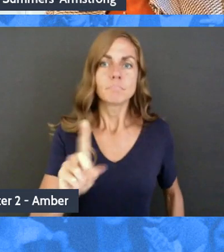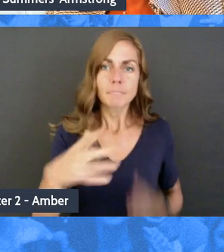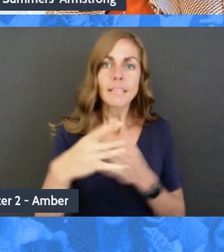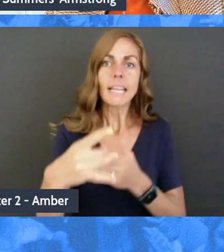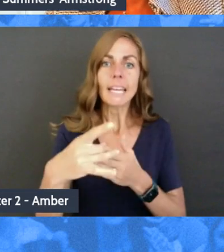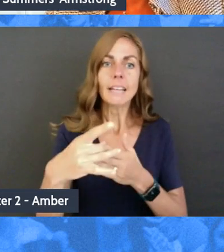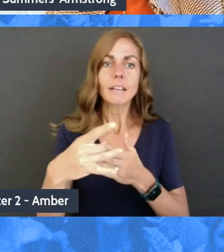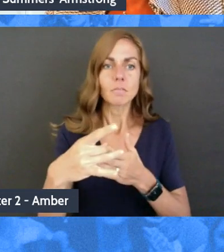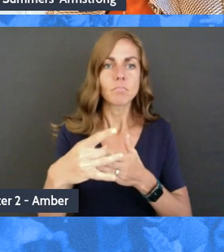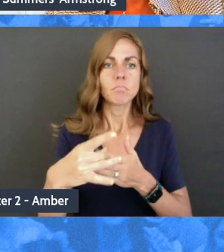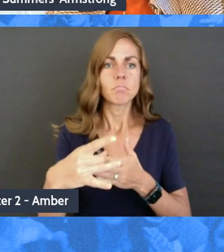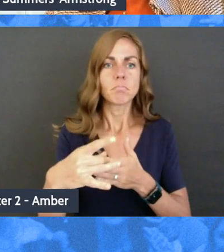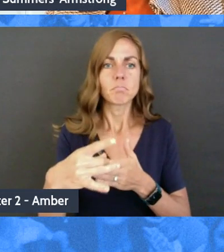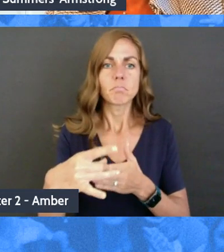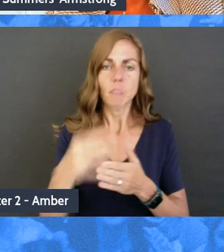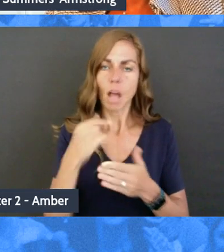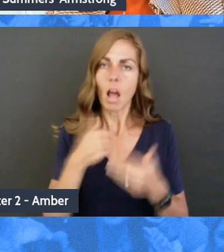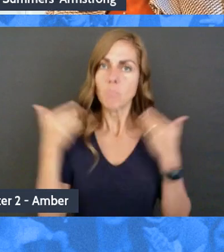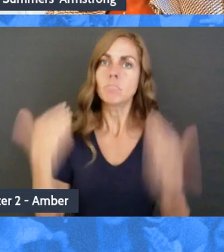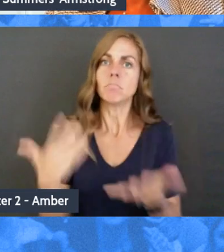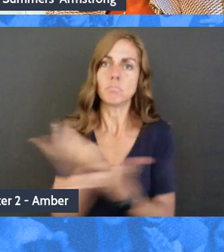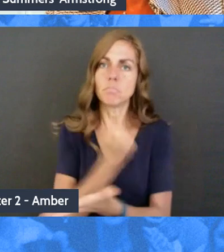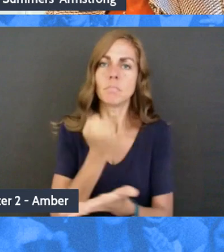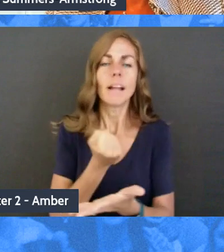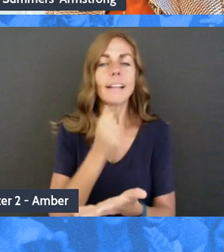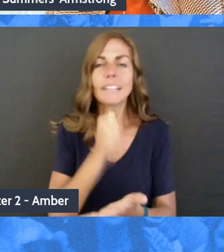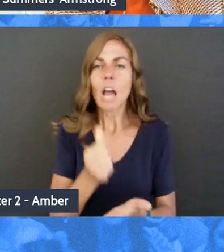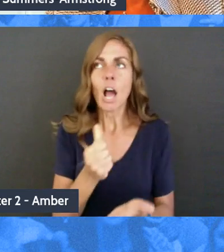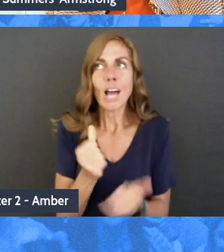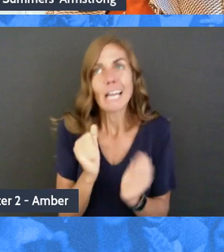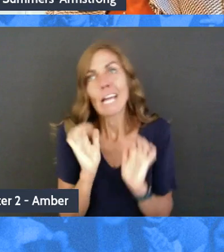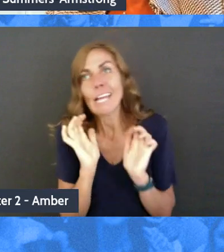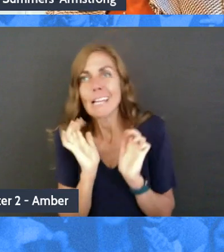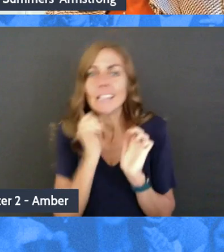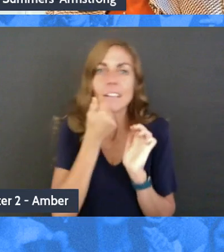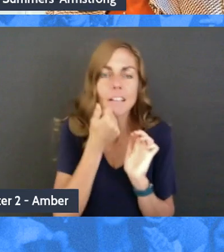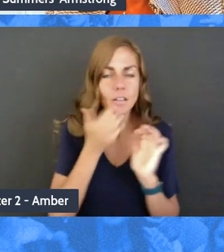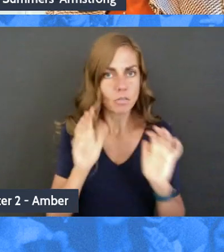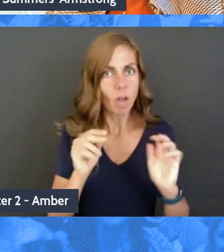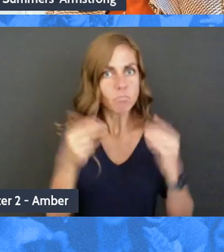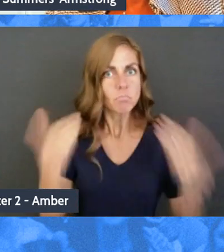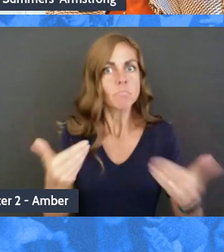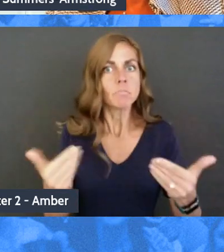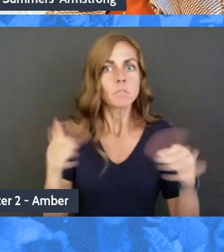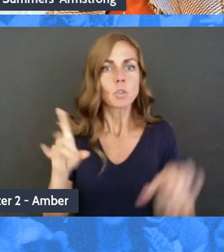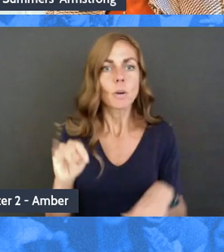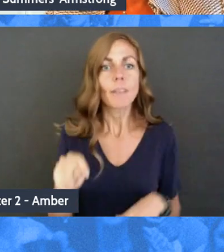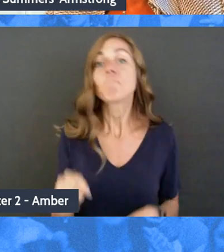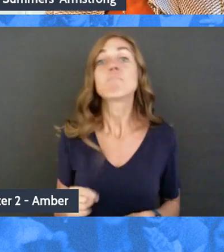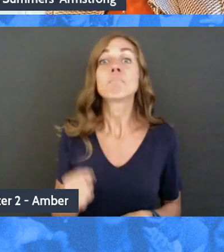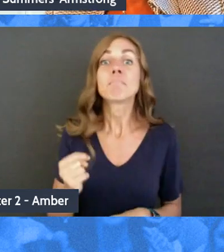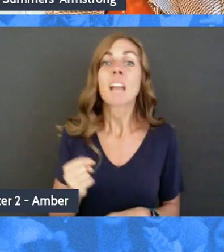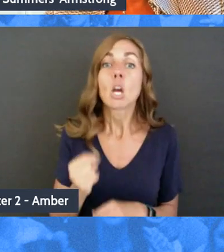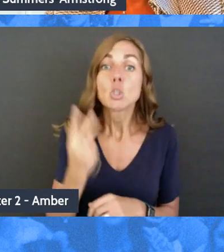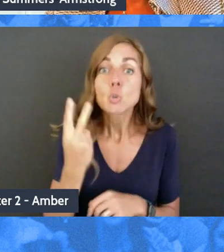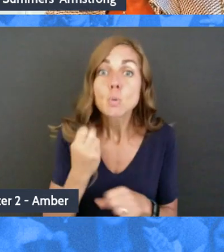that I would not shrink away from it, that I would stand up and do it. And two years from that date,